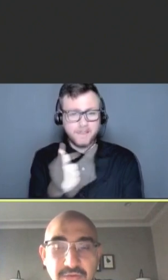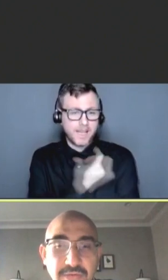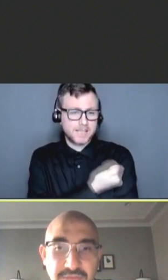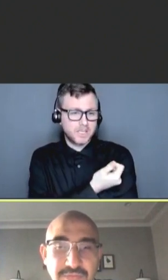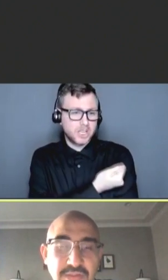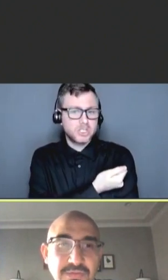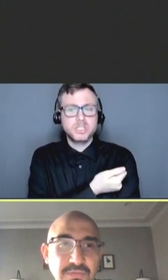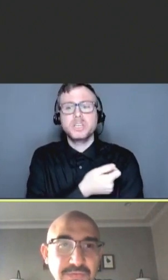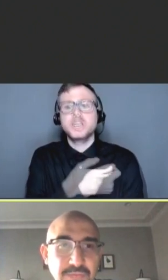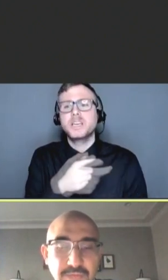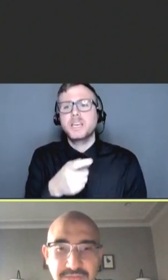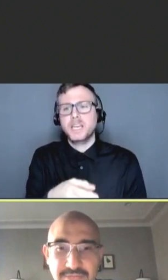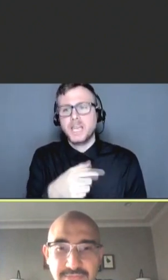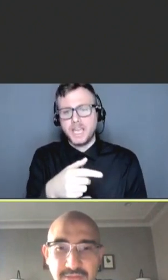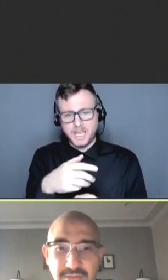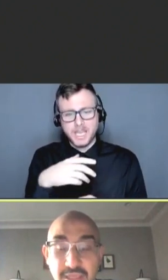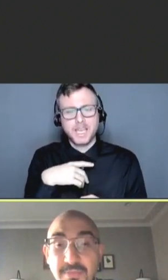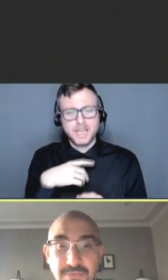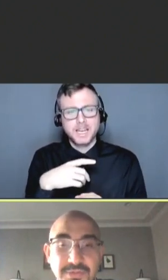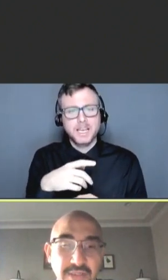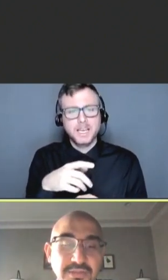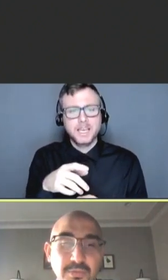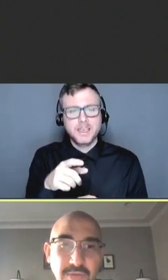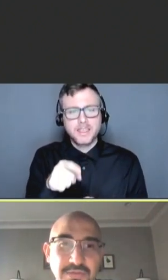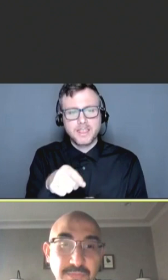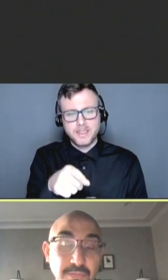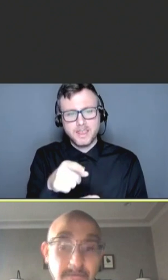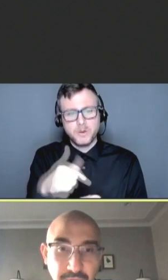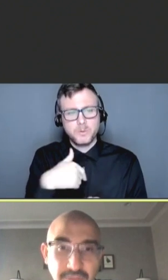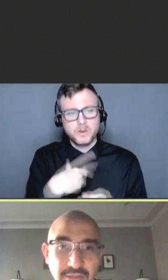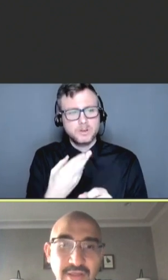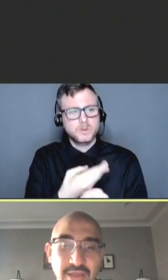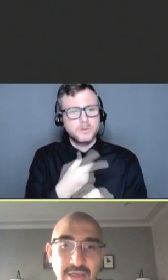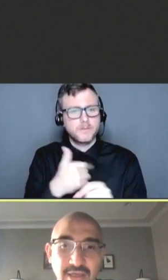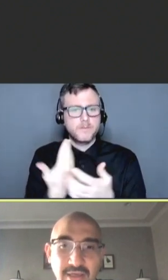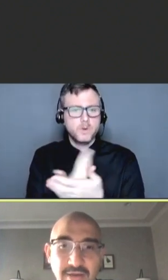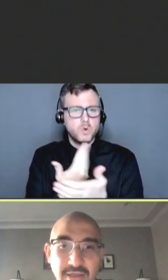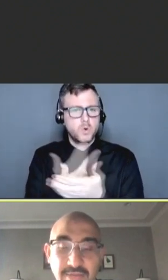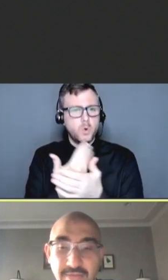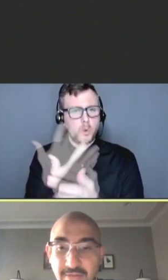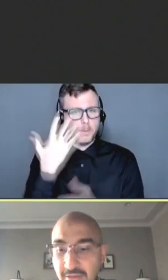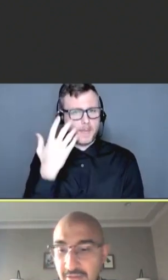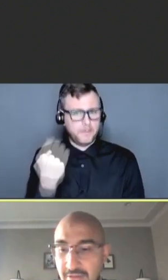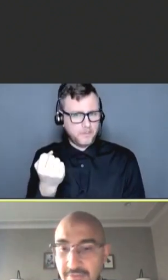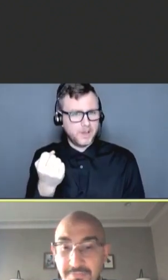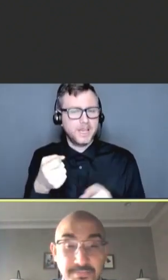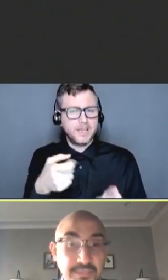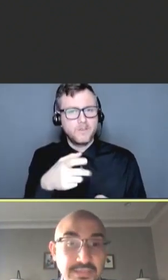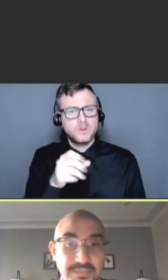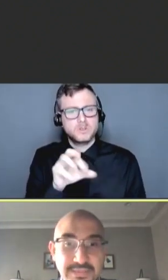context of SARS-CoV-2 is able to generate a robust immune memory. And next please.